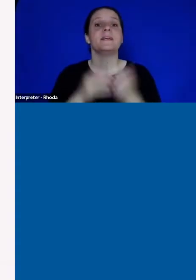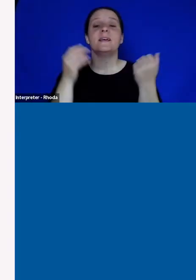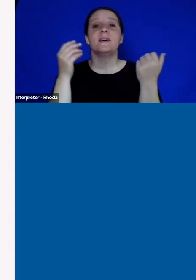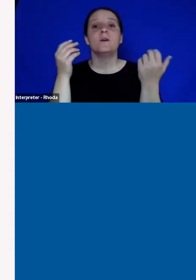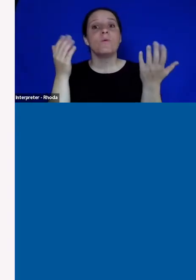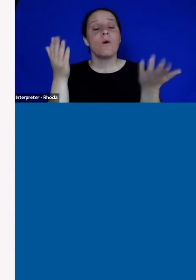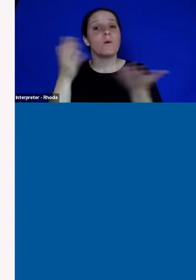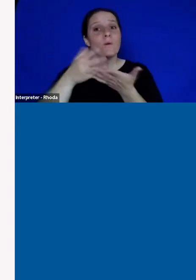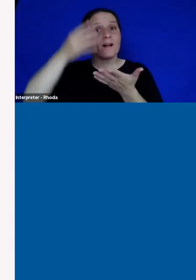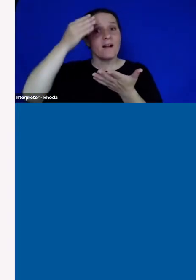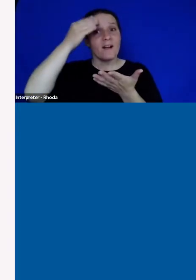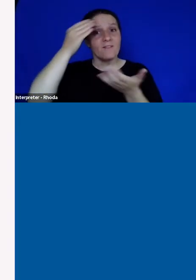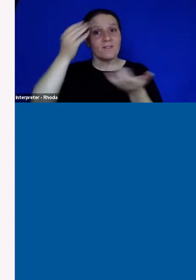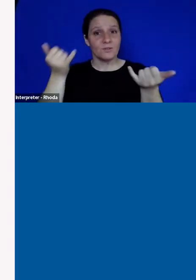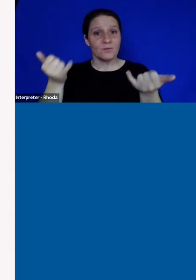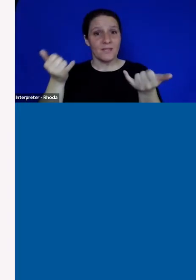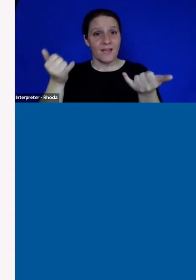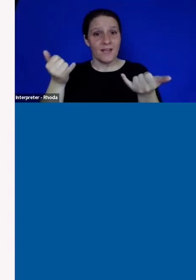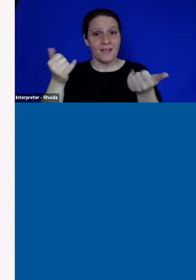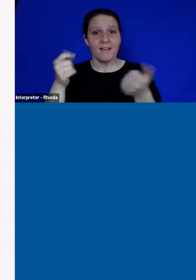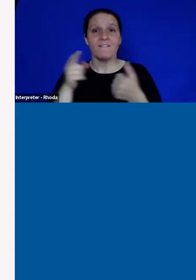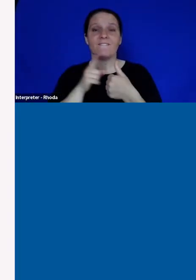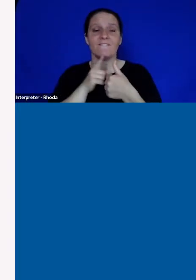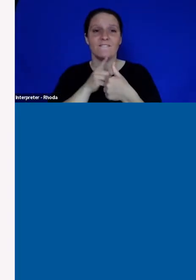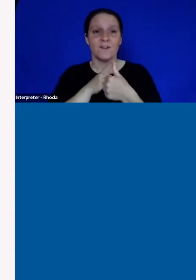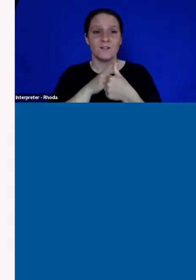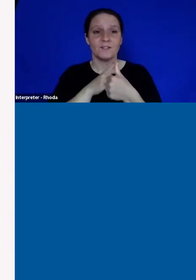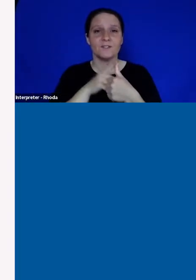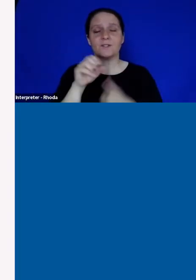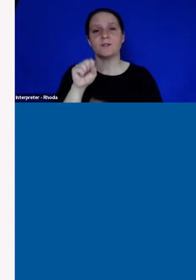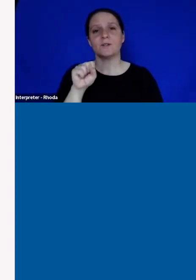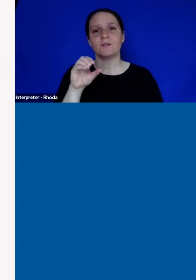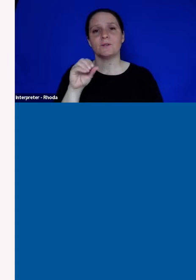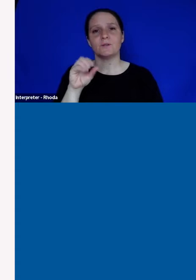First, we're gonna establish social media accessibility as community care.